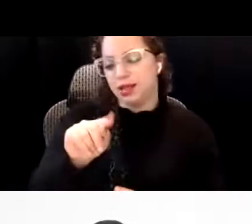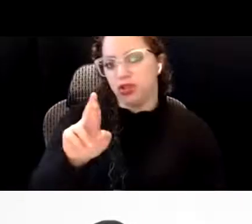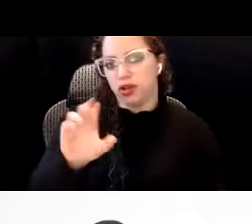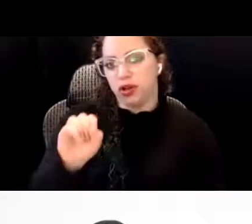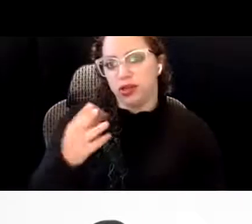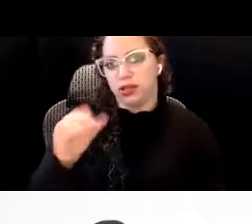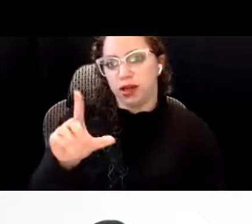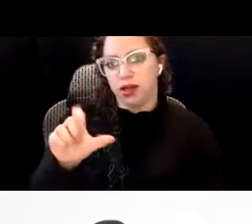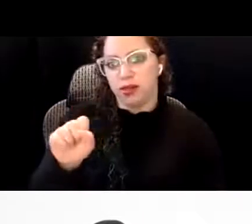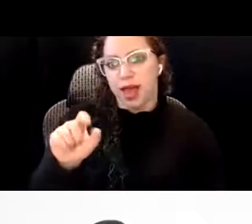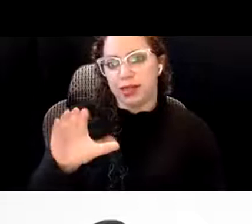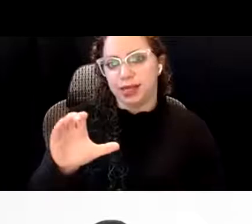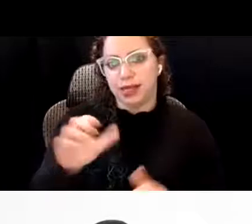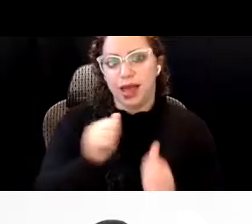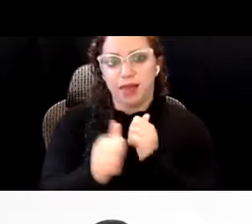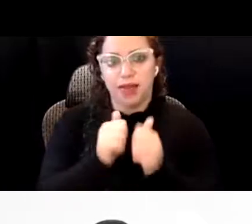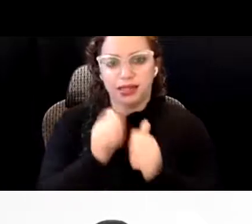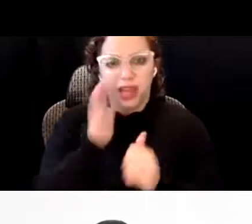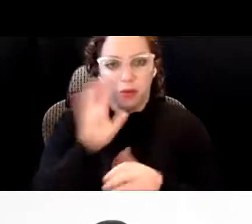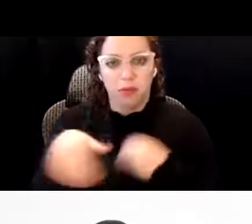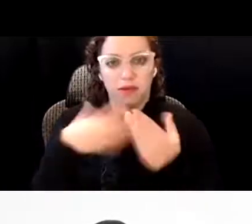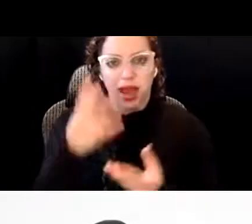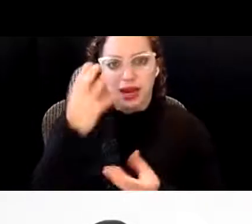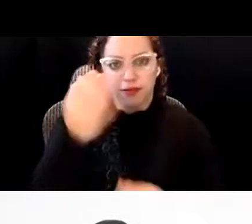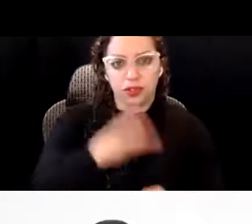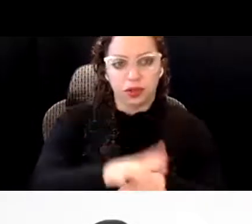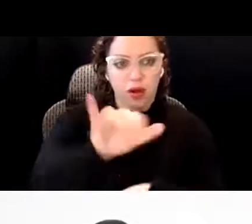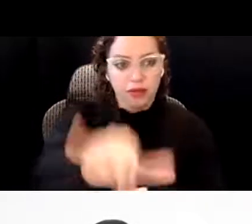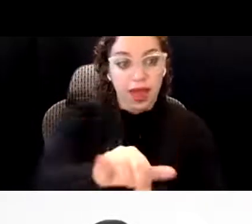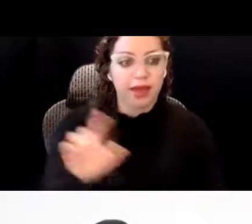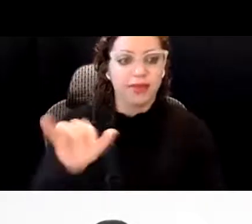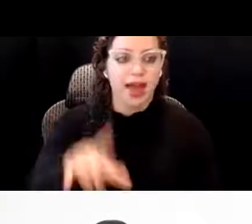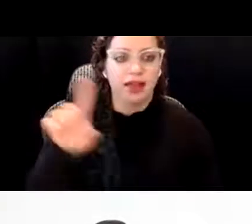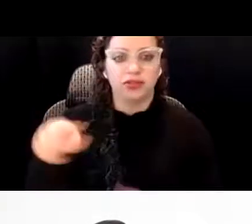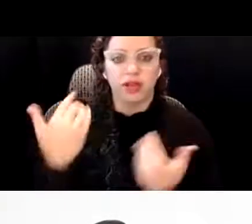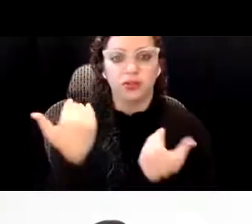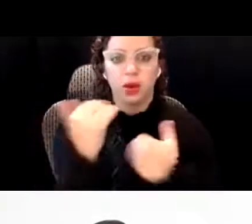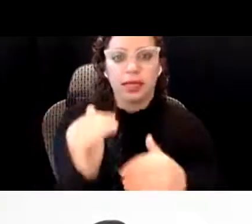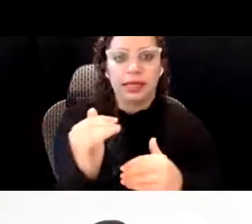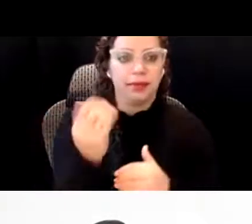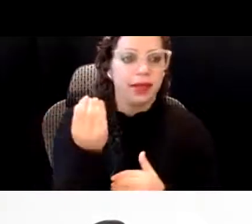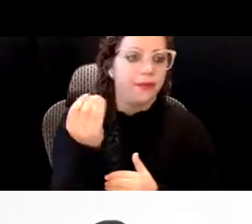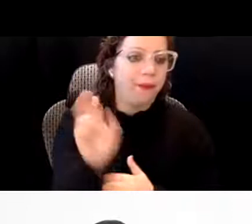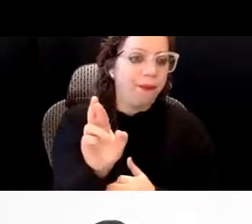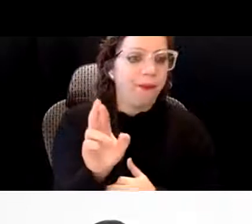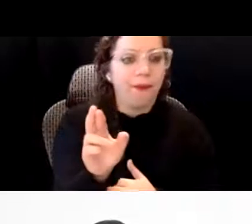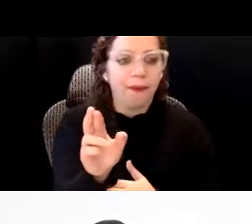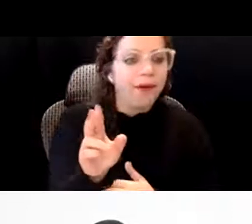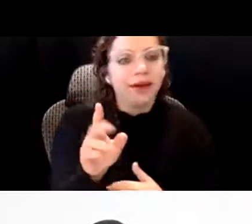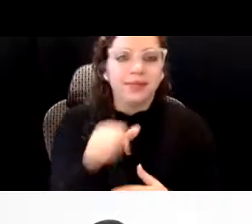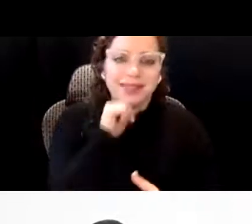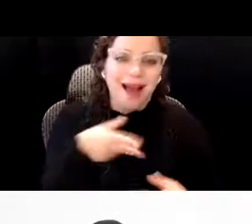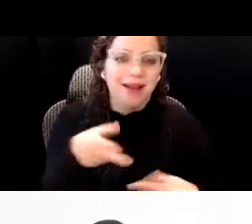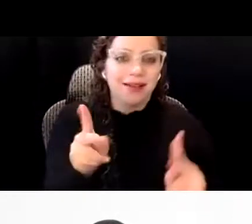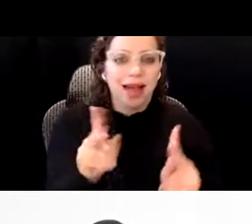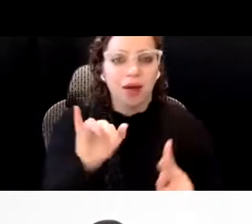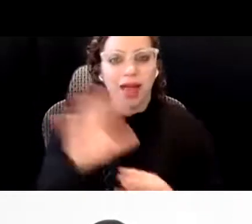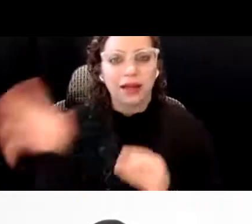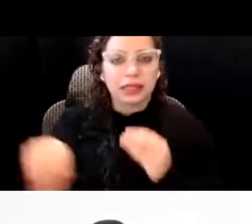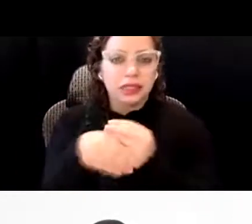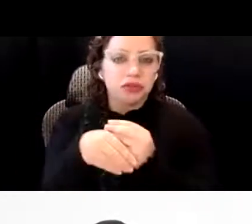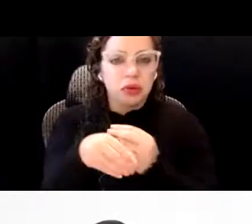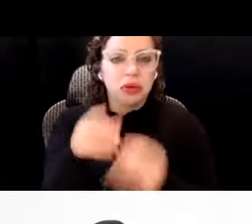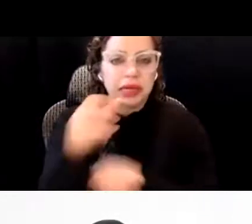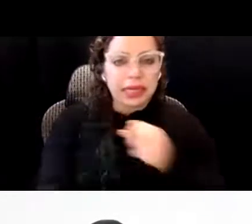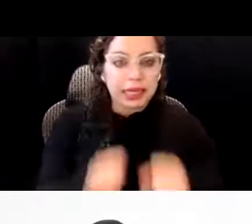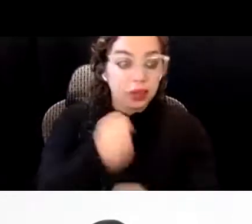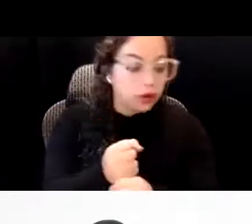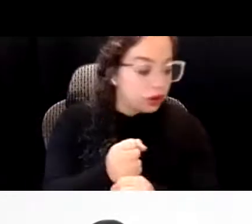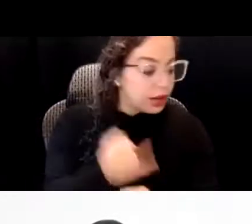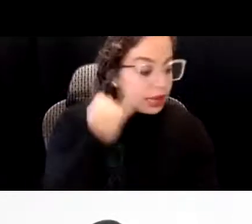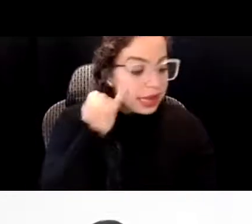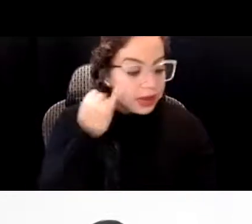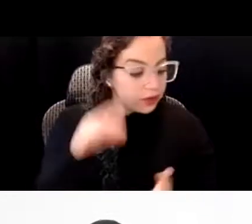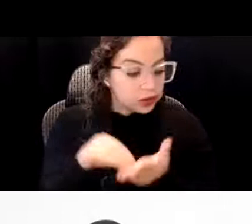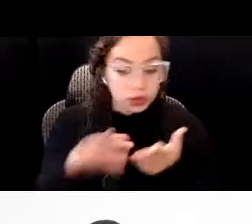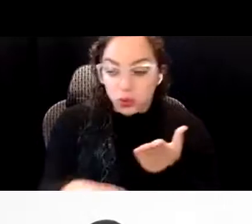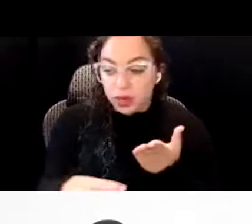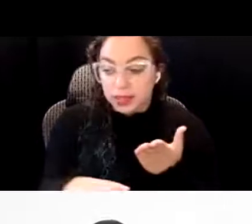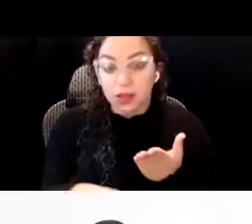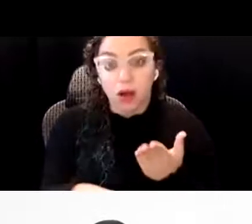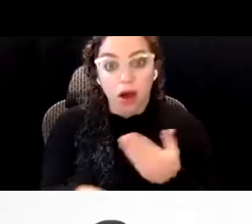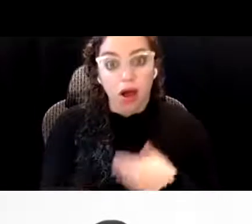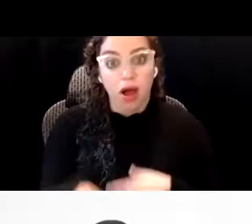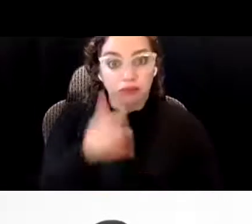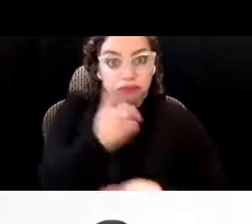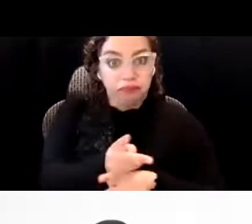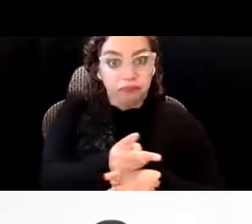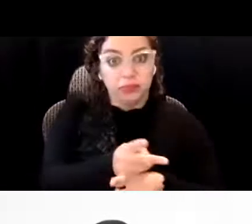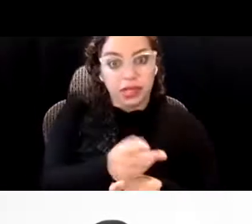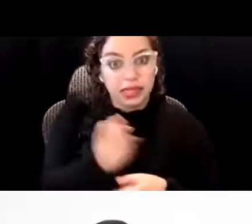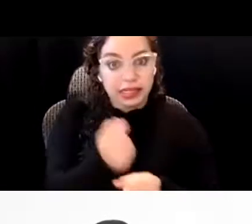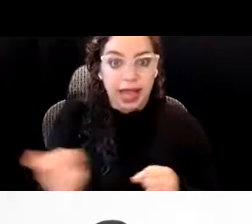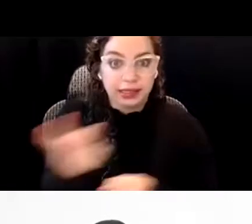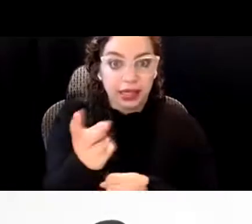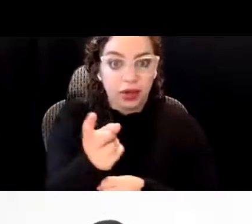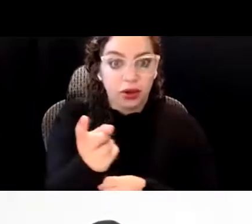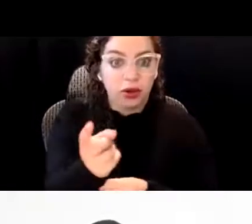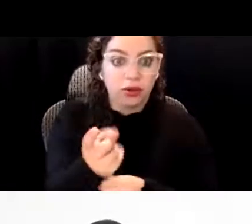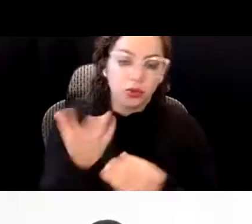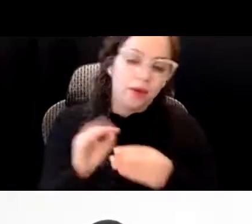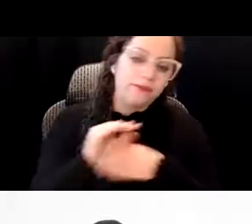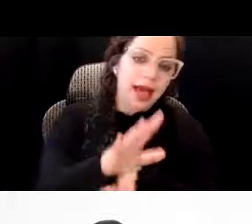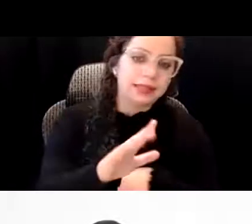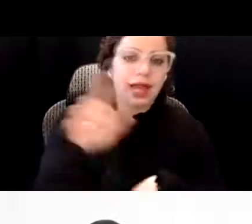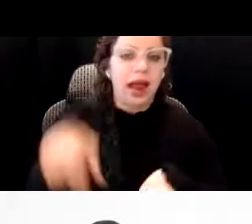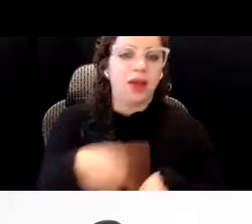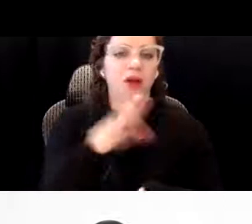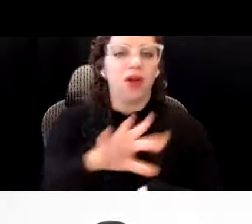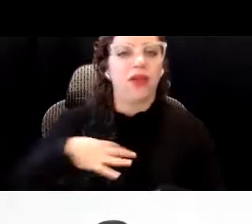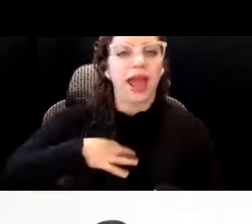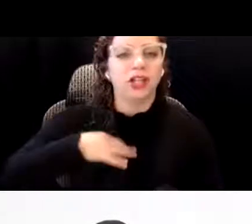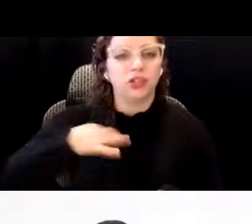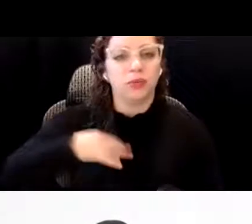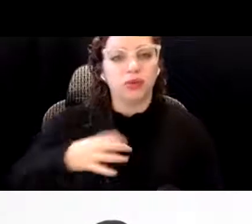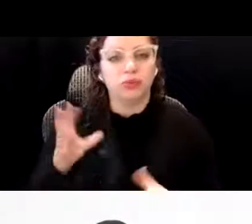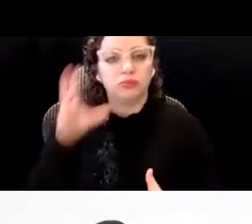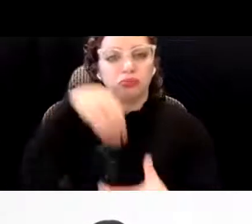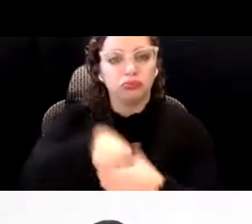Umm, which I'm providing information on here. And it's just to limit -- or to um, not allow this additional year if students are retained next year, um, to affect how long they are eligible to participate in interscholastic athletics.